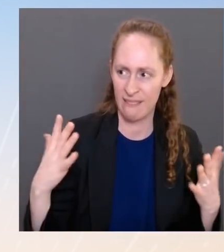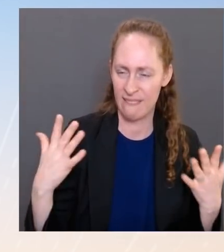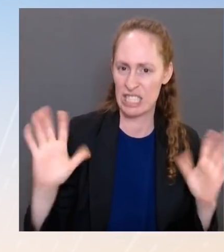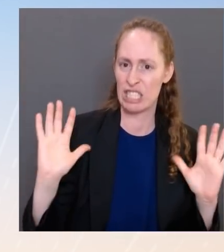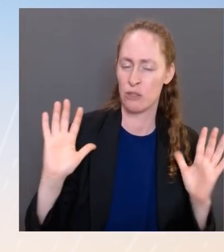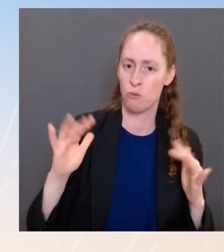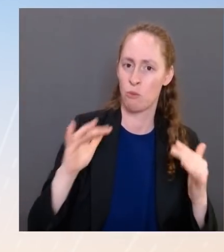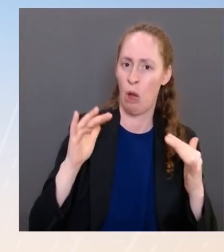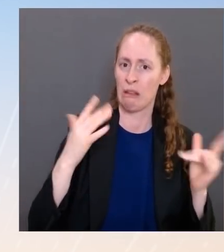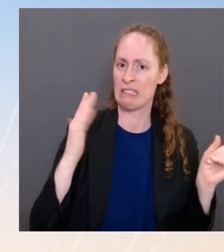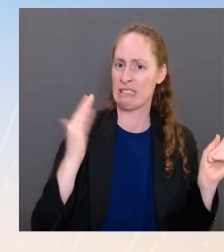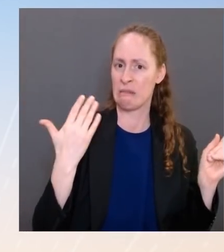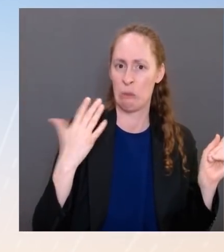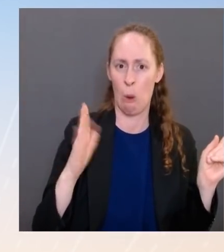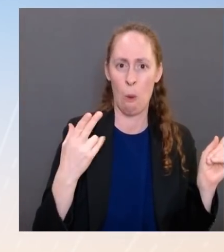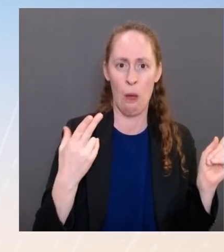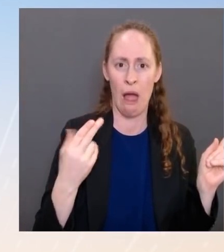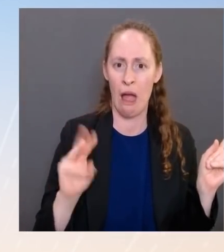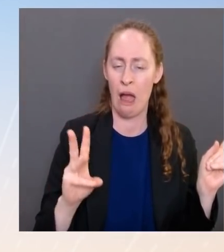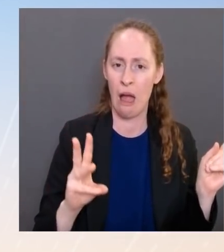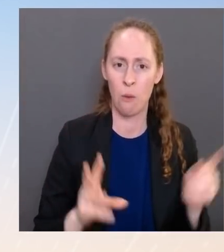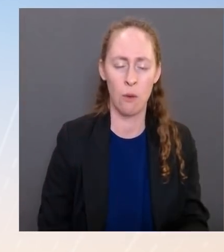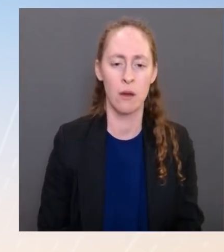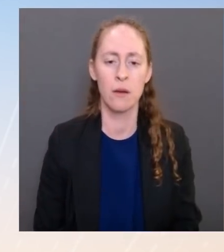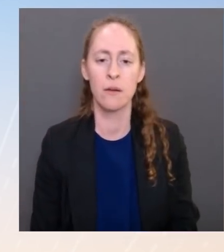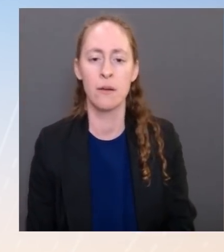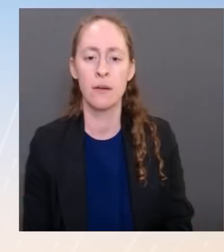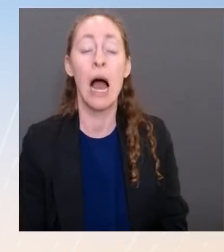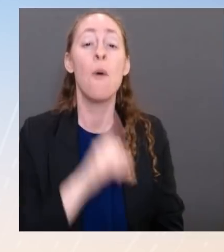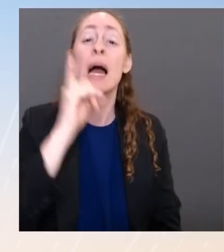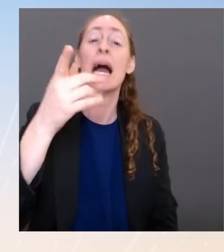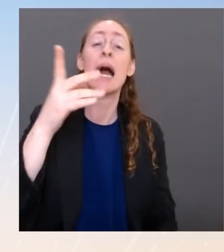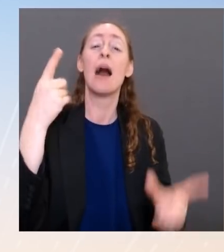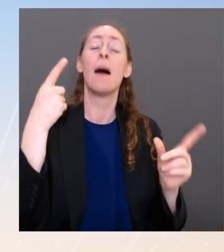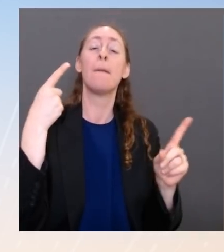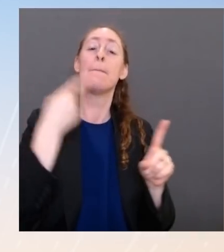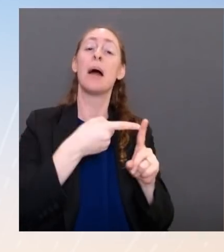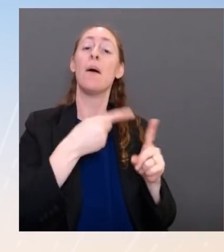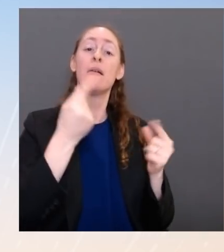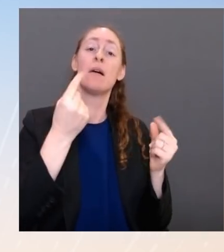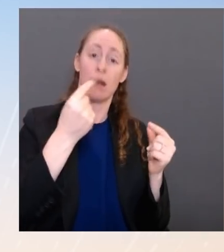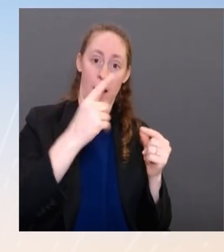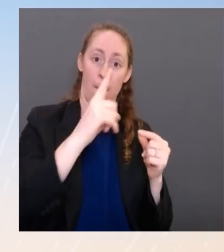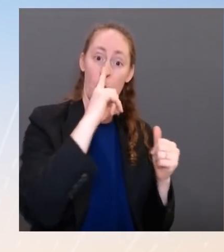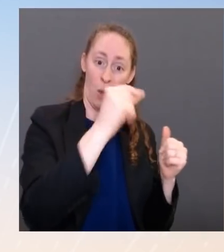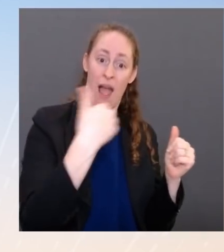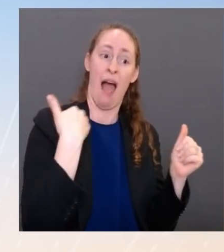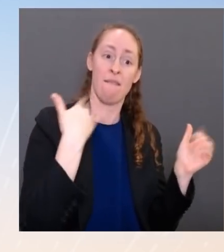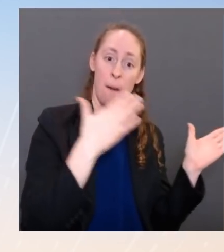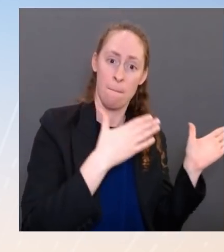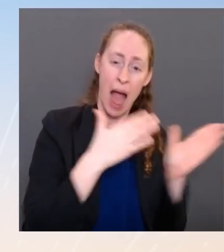as President Putin planned and that -- while he had predicted in a very public speech we all talked about at the time in February